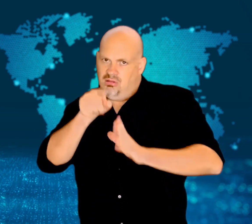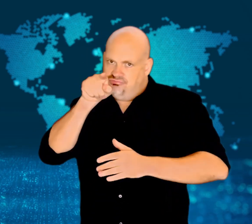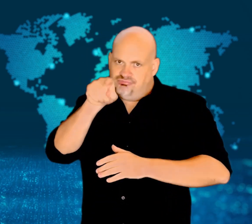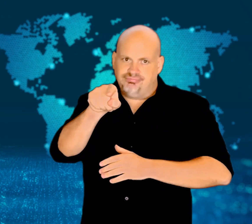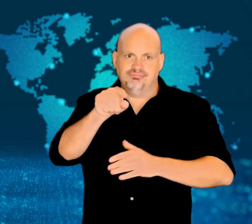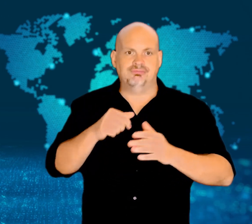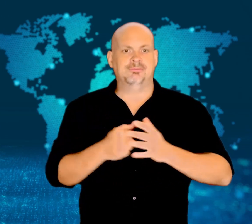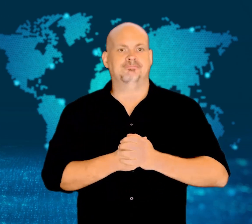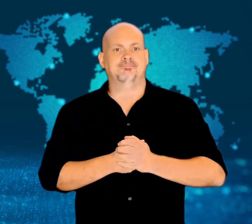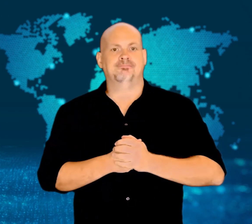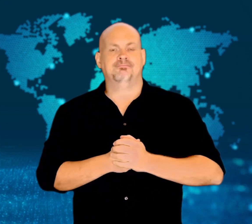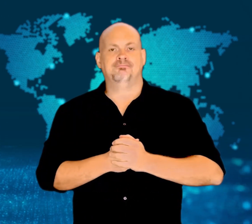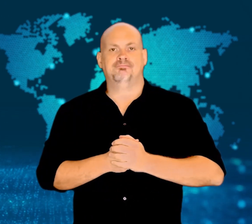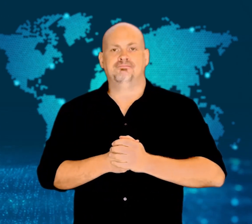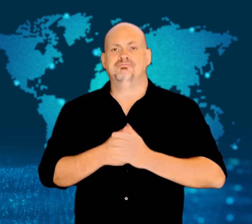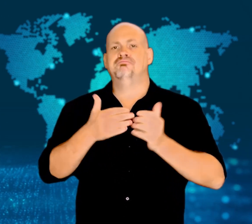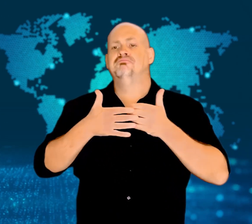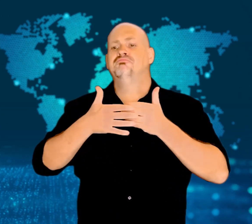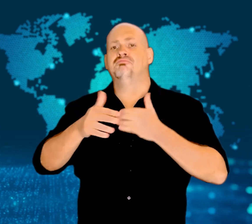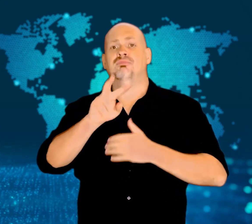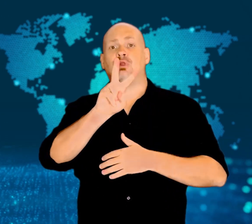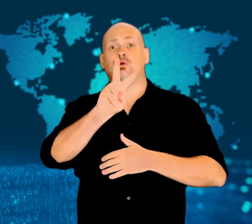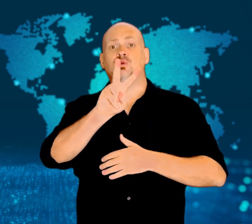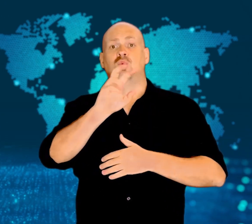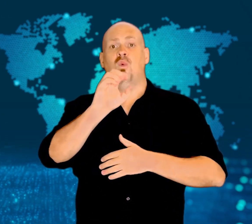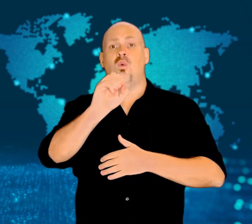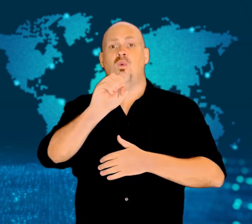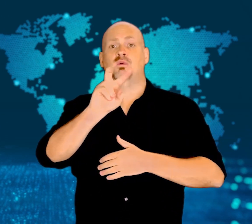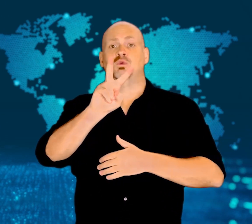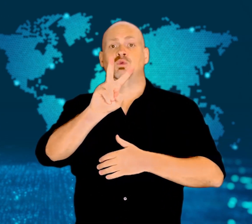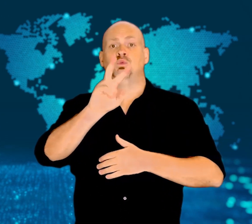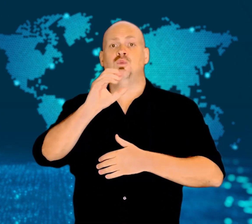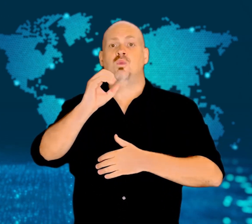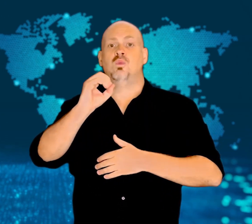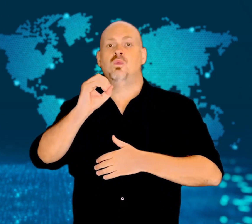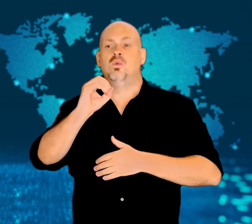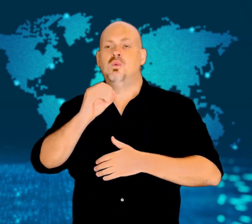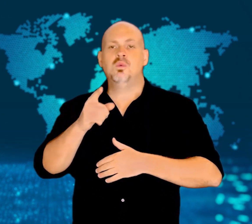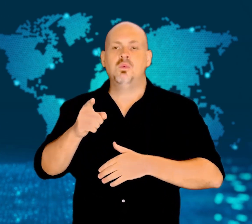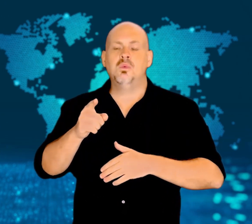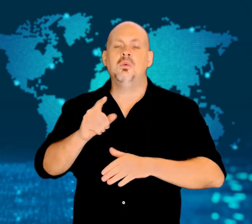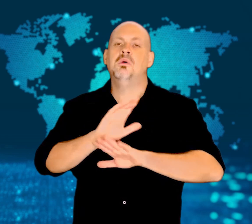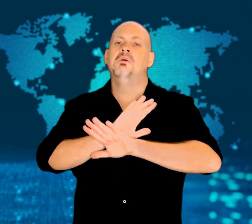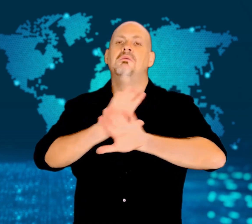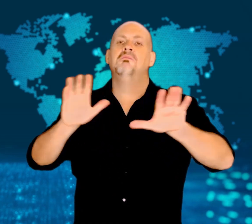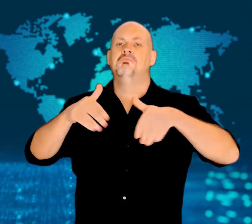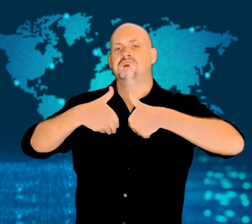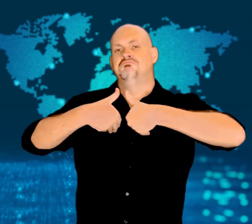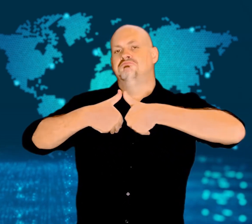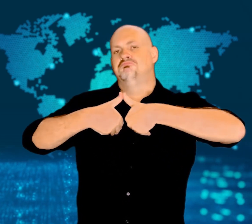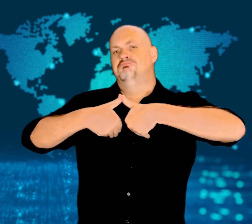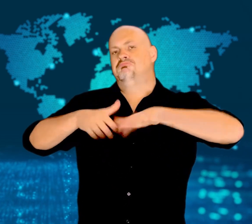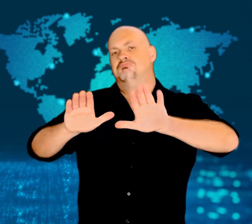He was accused of financing the protests.